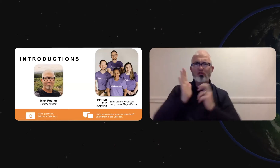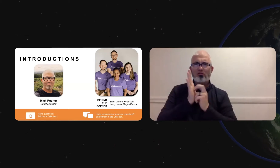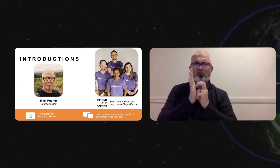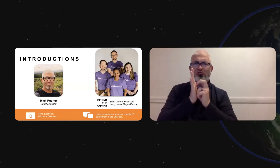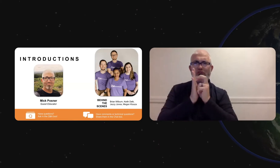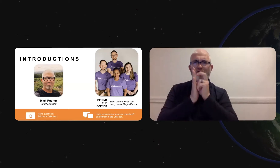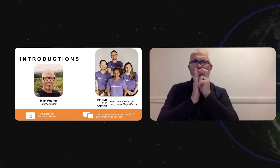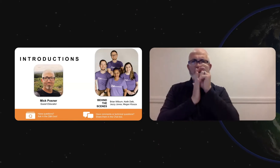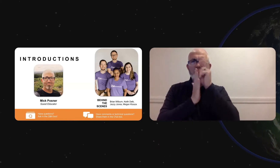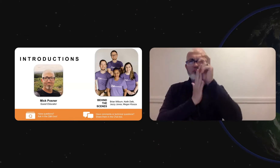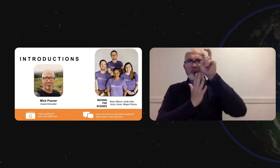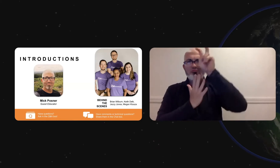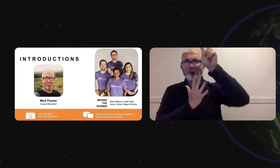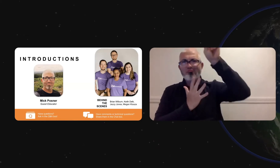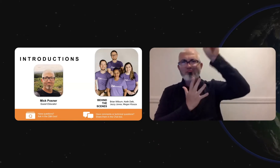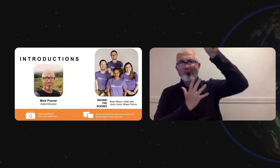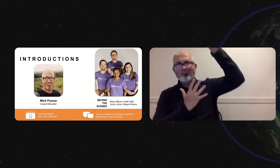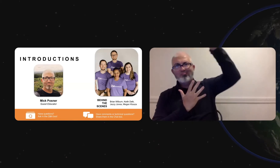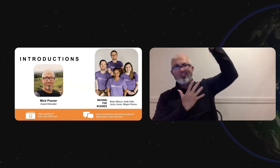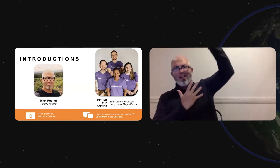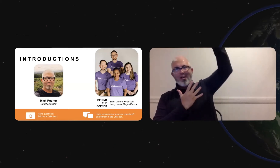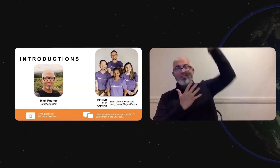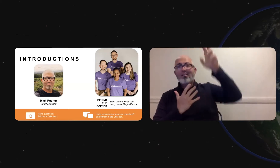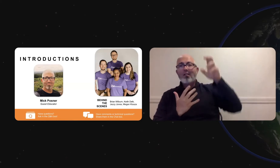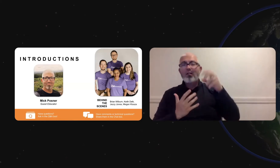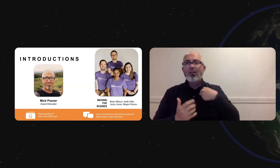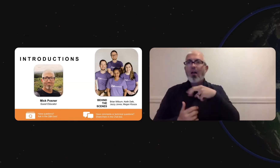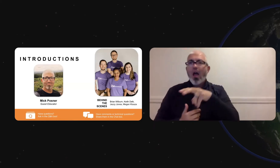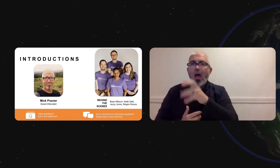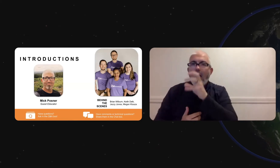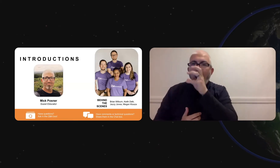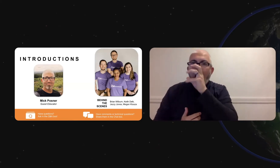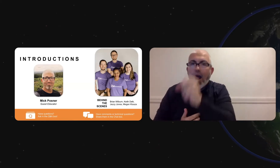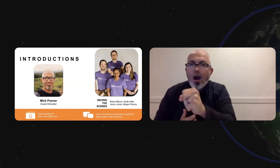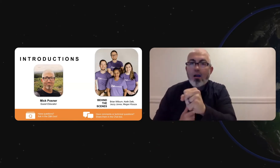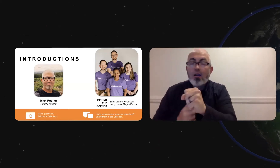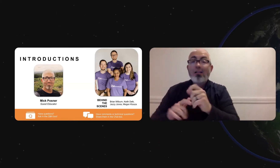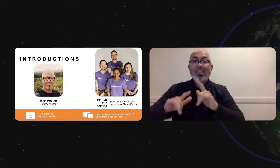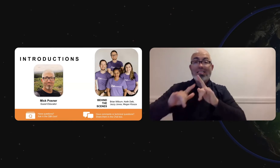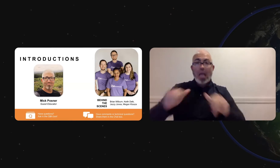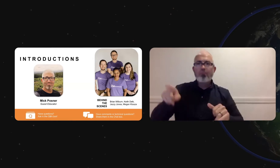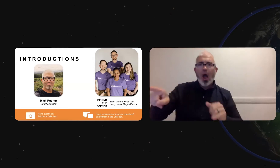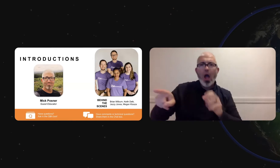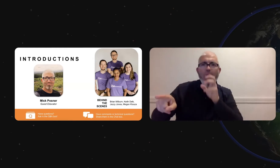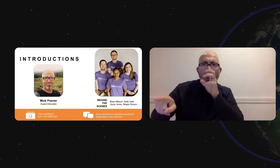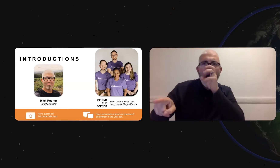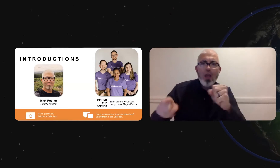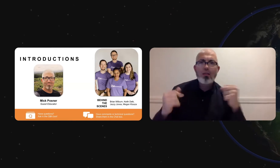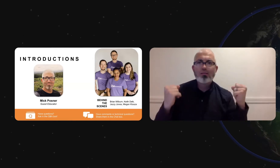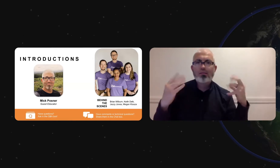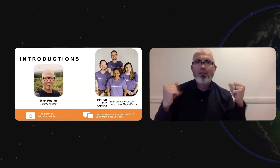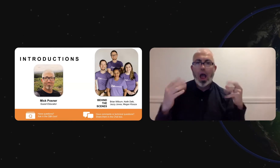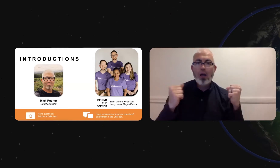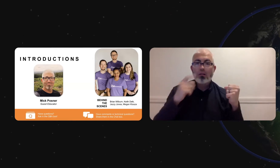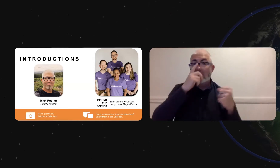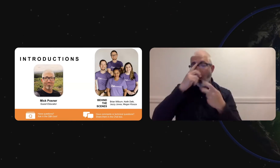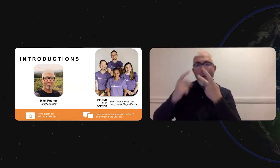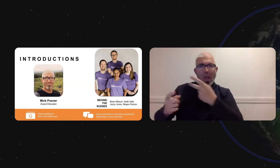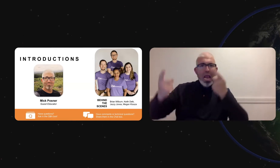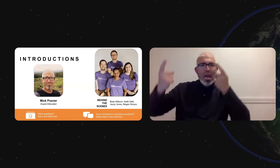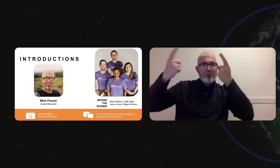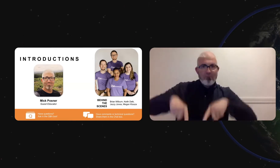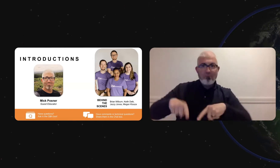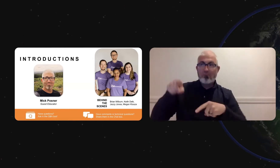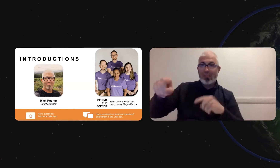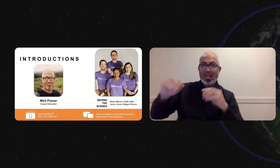At the same time I was fascinated with him, he was fascinated with ASL.